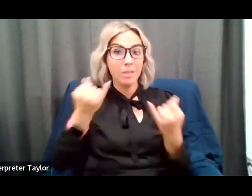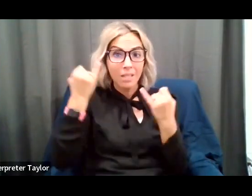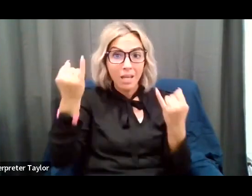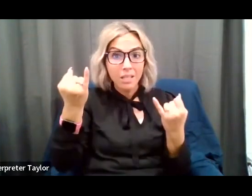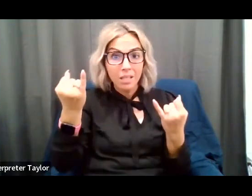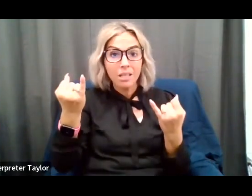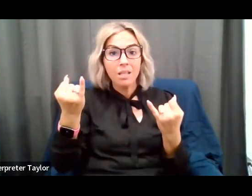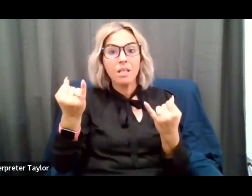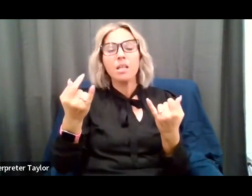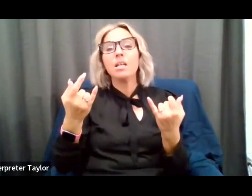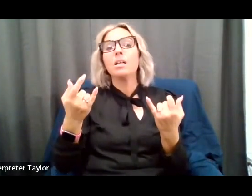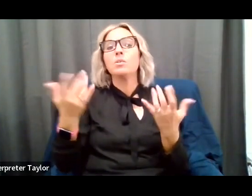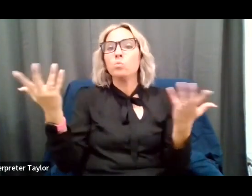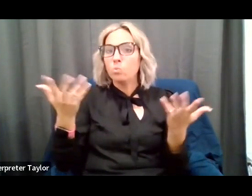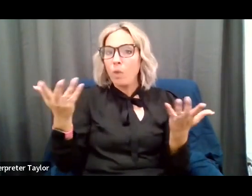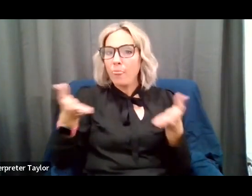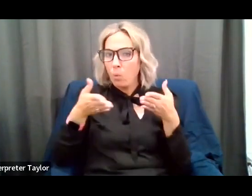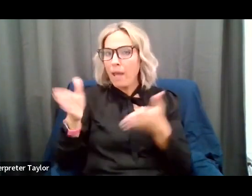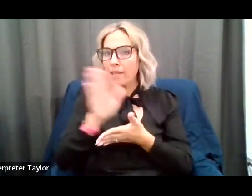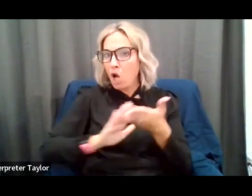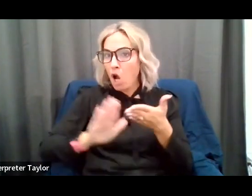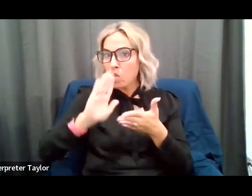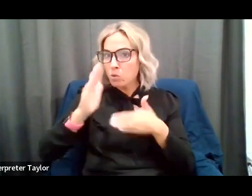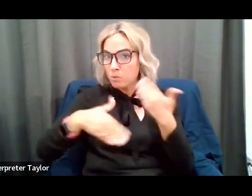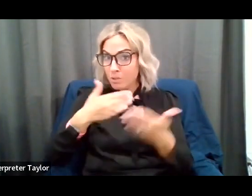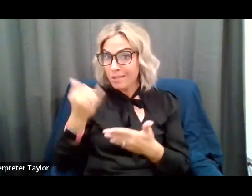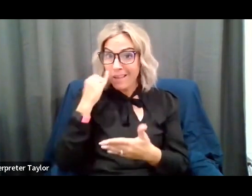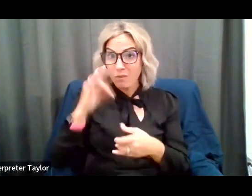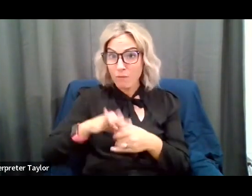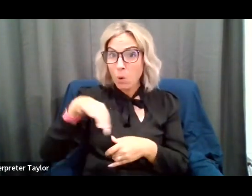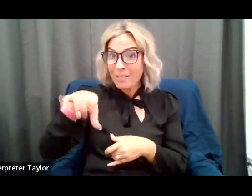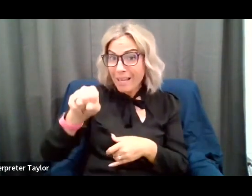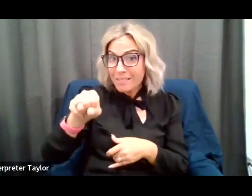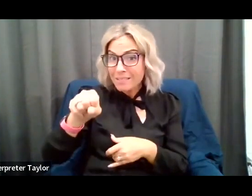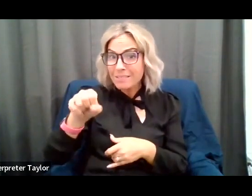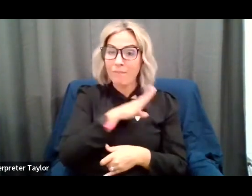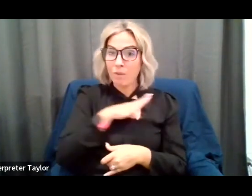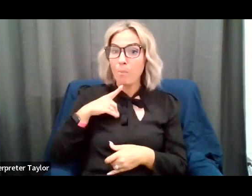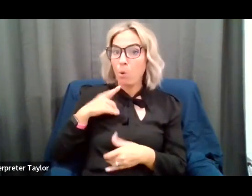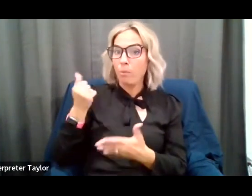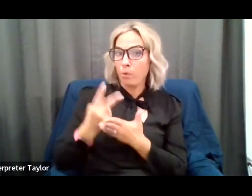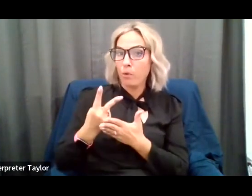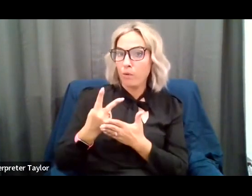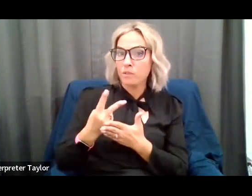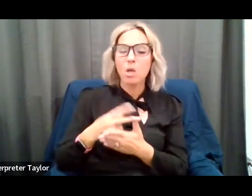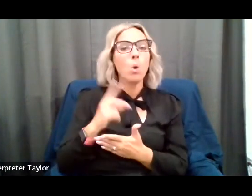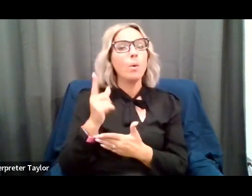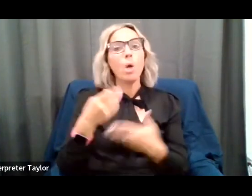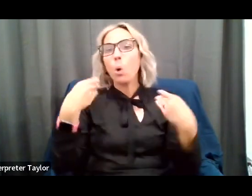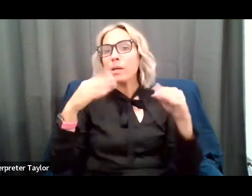the college is-is going to proceed, should you vote yes, or should the Board vote yes, we only sell the Bonds when